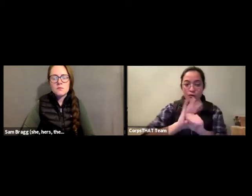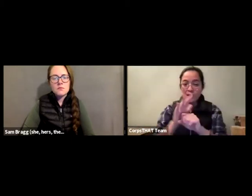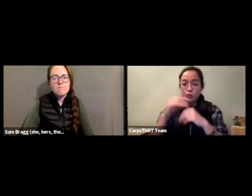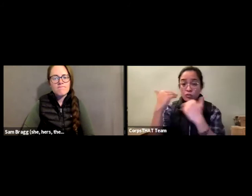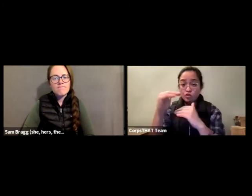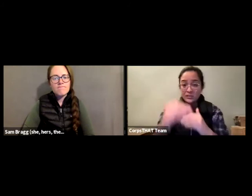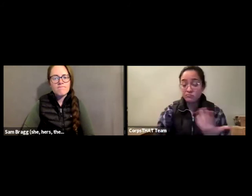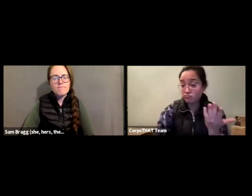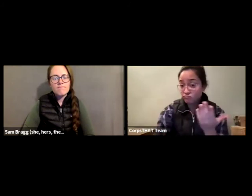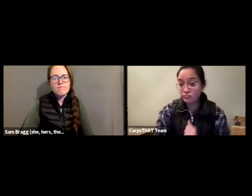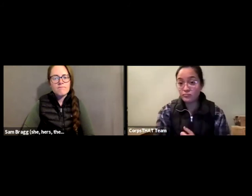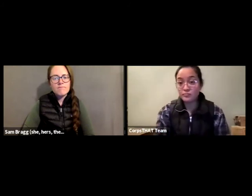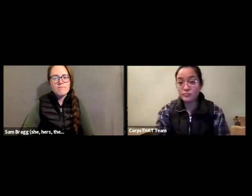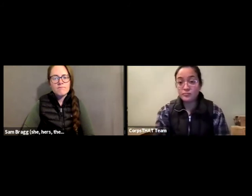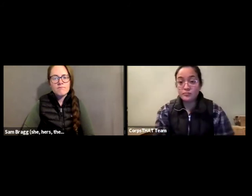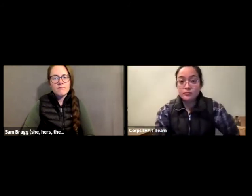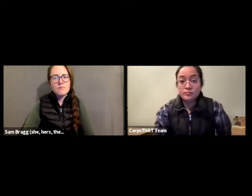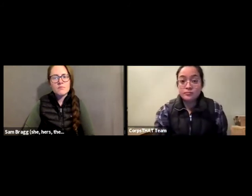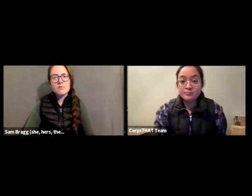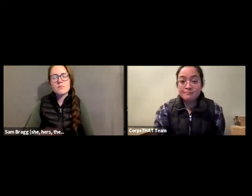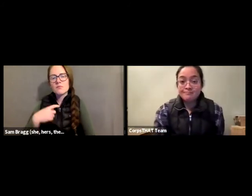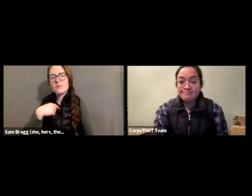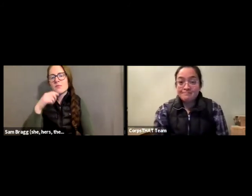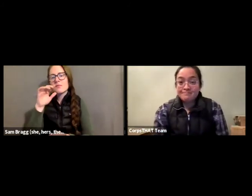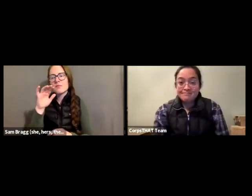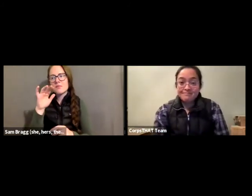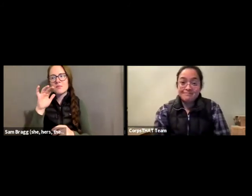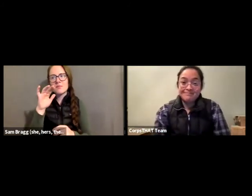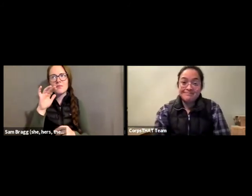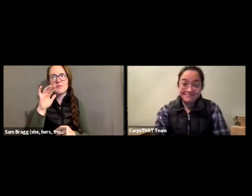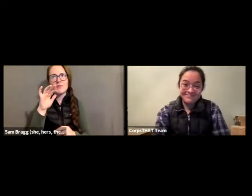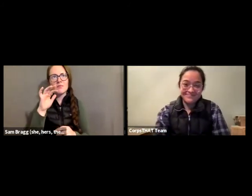or the canoeing trip now with covid how you would be able to handle those experiences